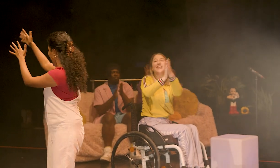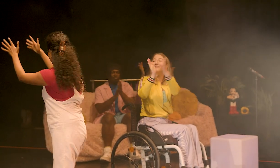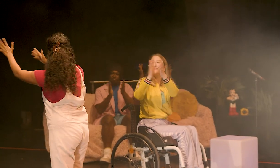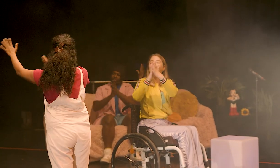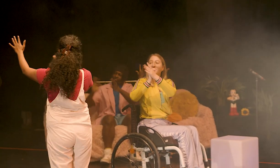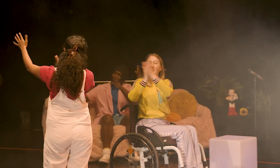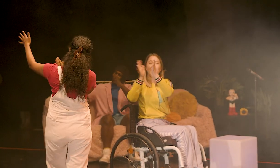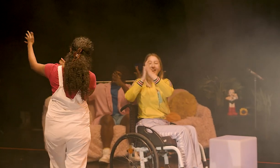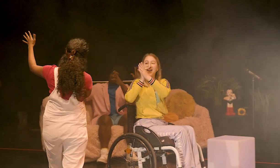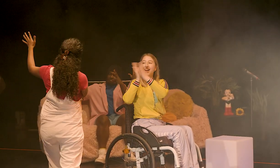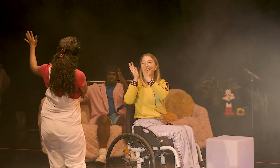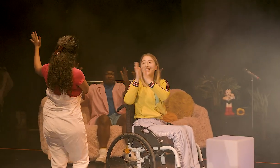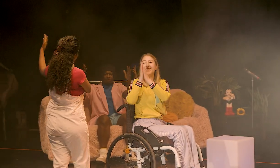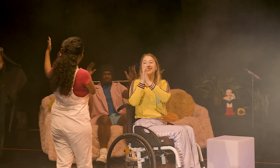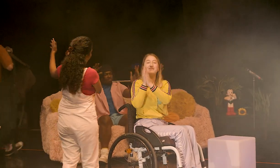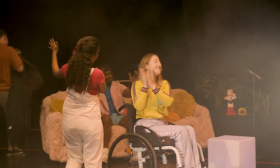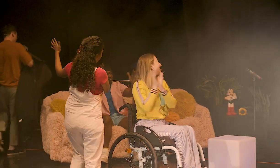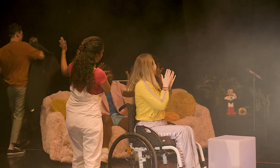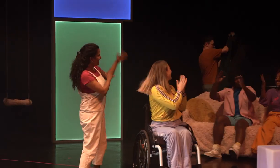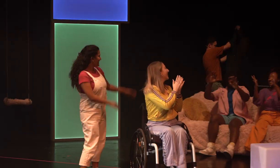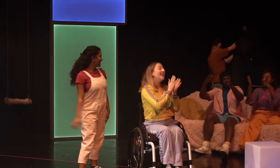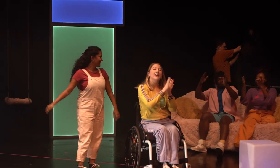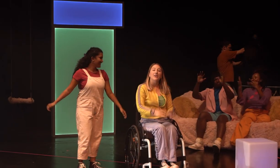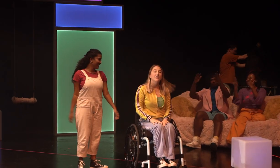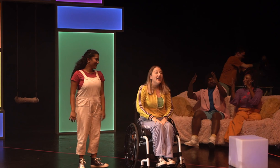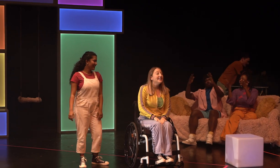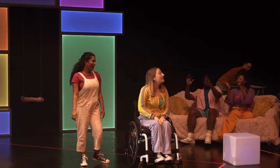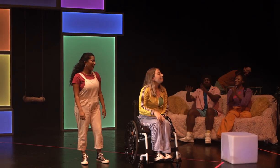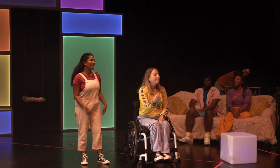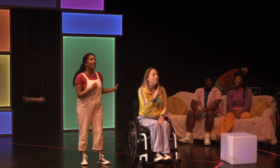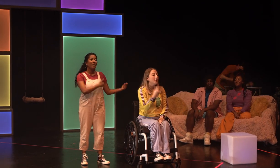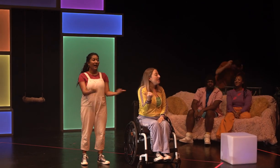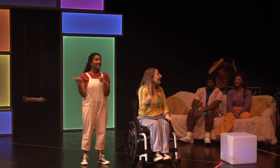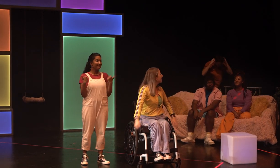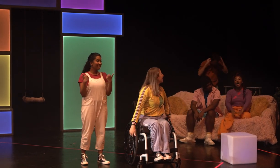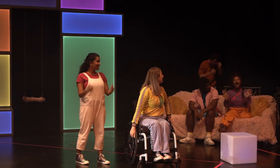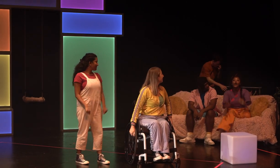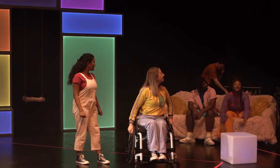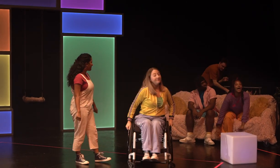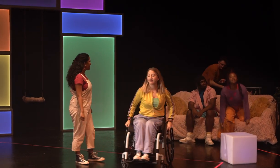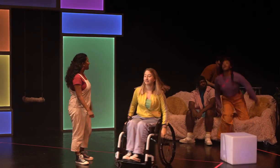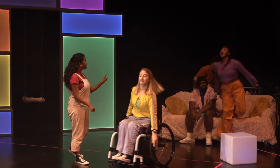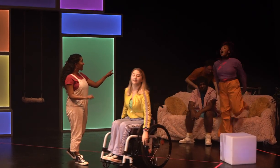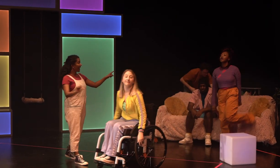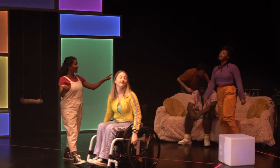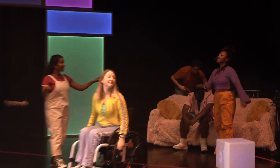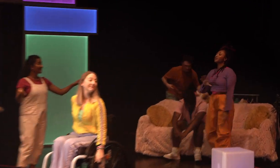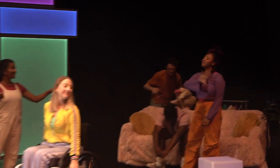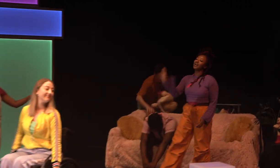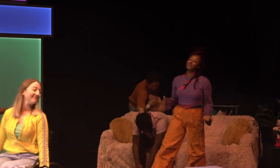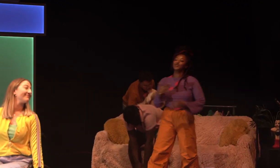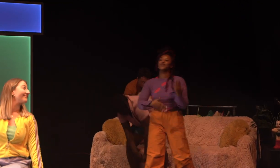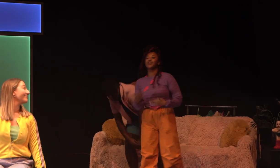JOSÉPHINE - I'll go next. I'm going to do Sasha's story.